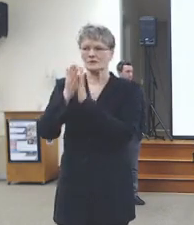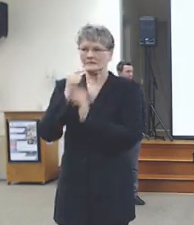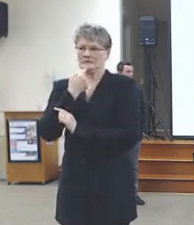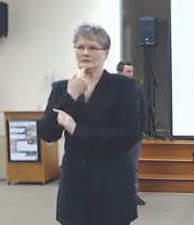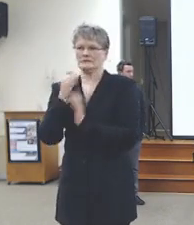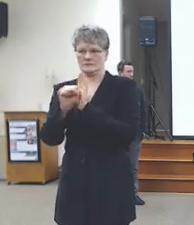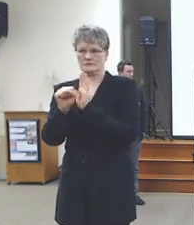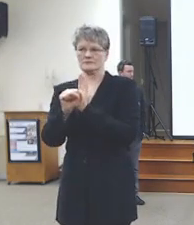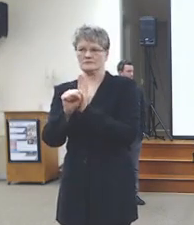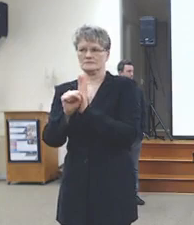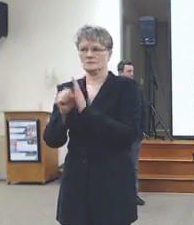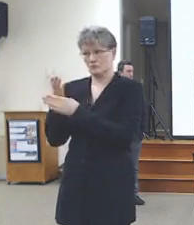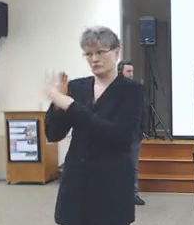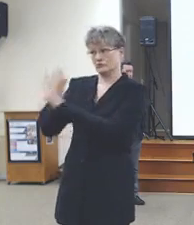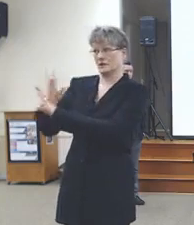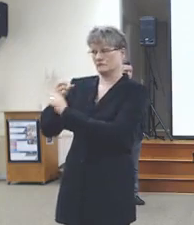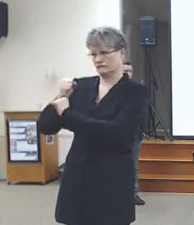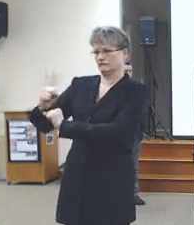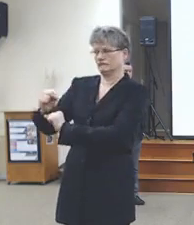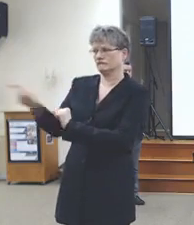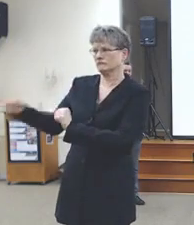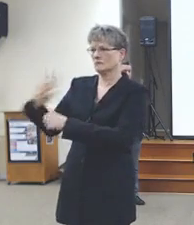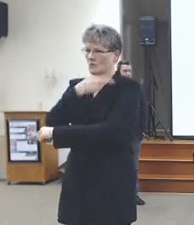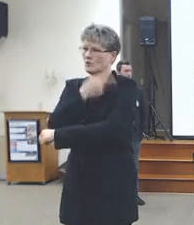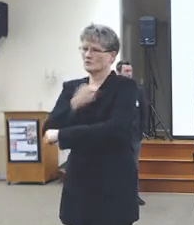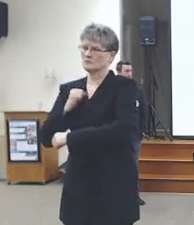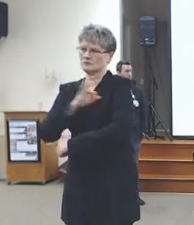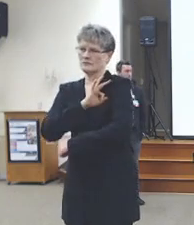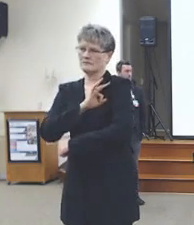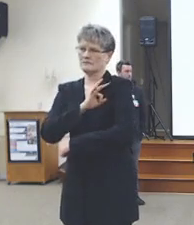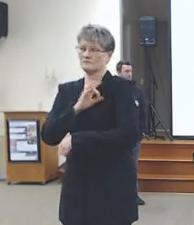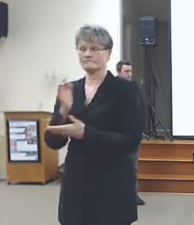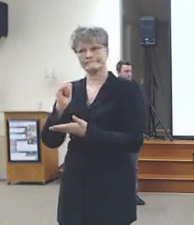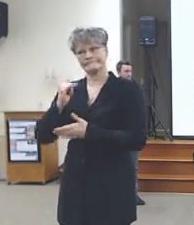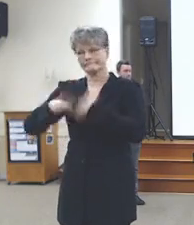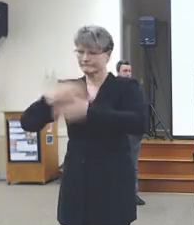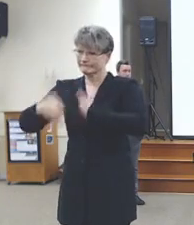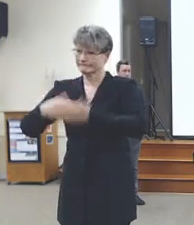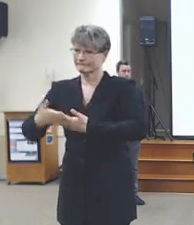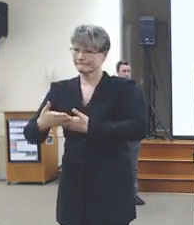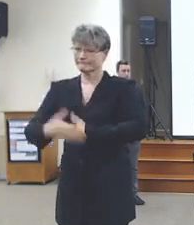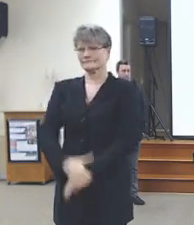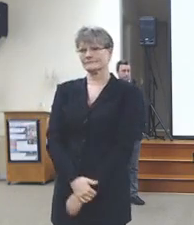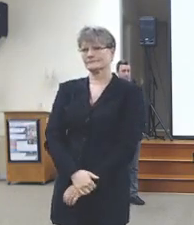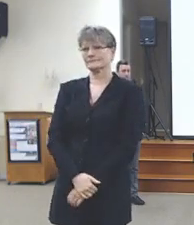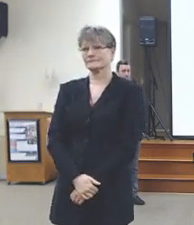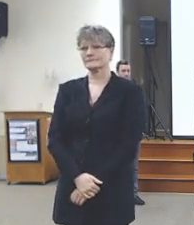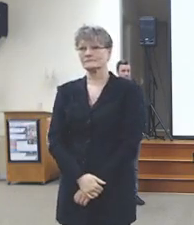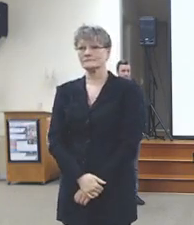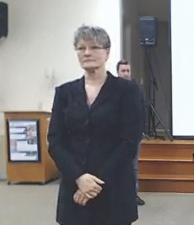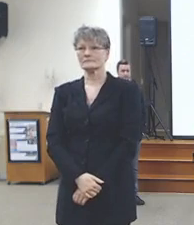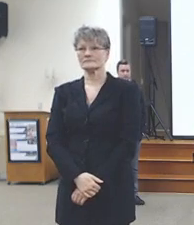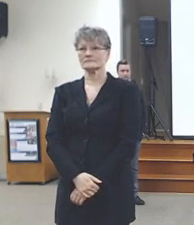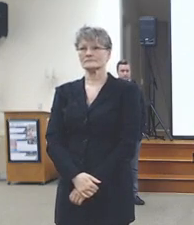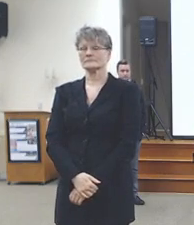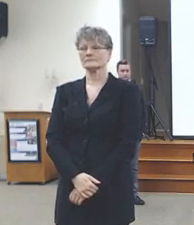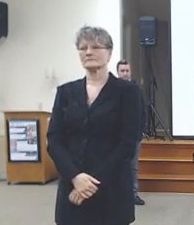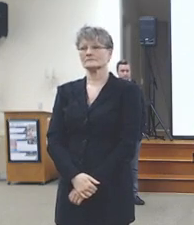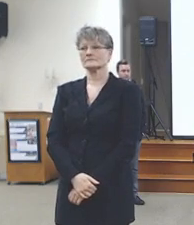hospital staff and that's basically how that process works and has been working.